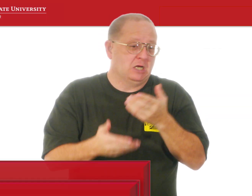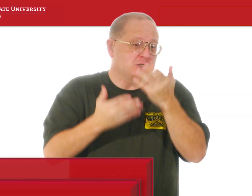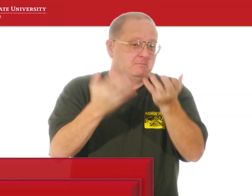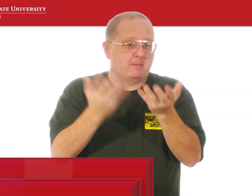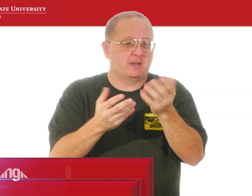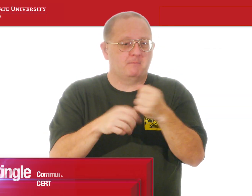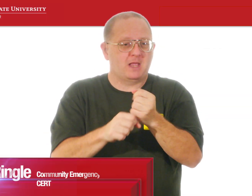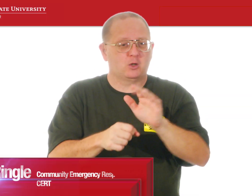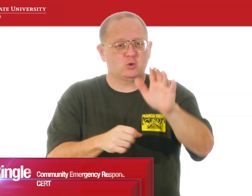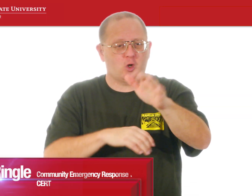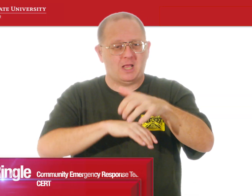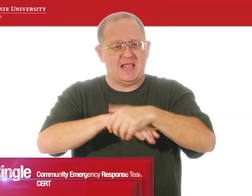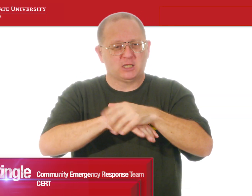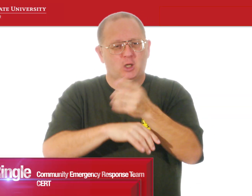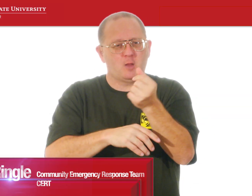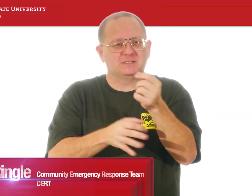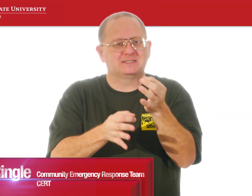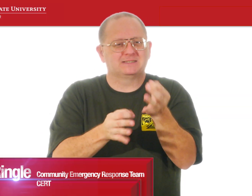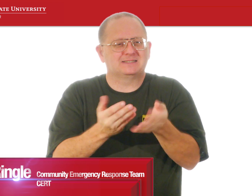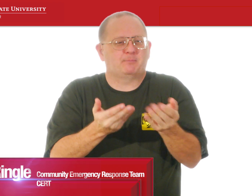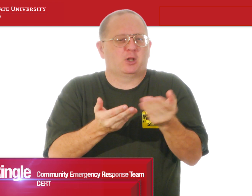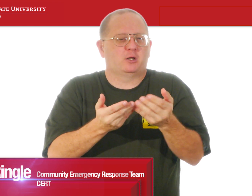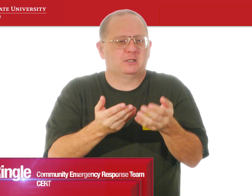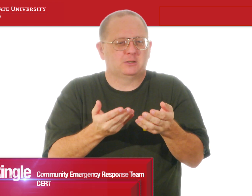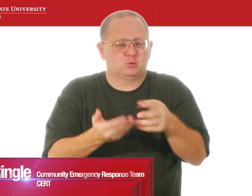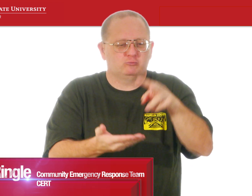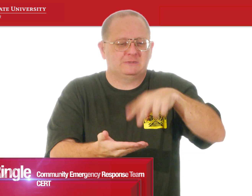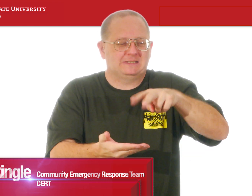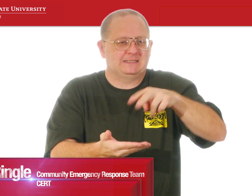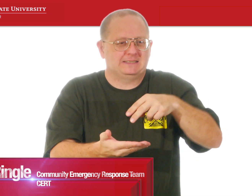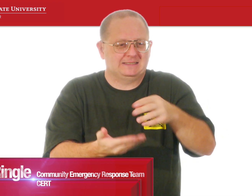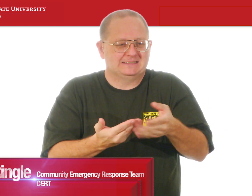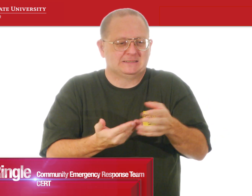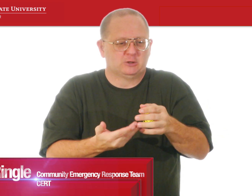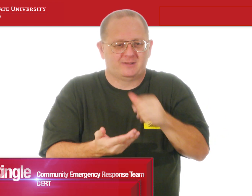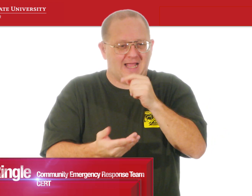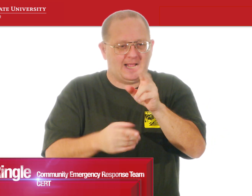I suggest maybe making your English a little bit simpler or easier to read.